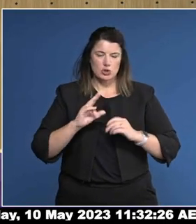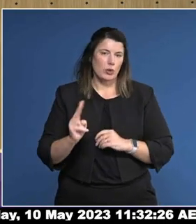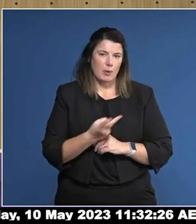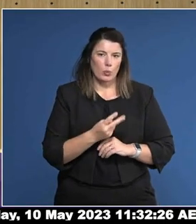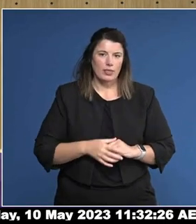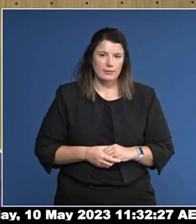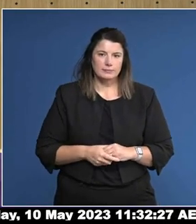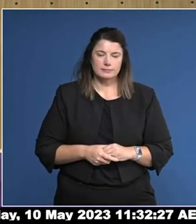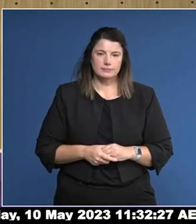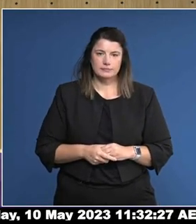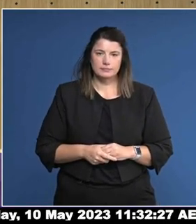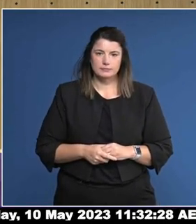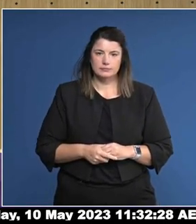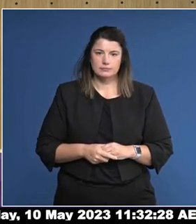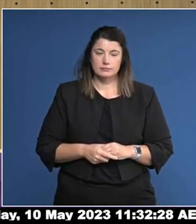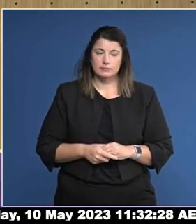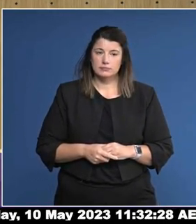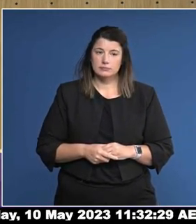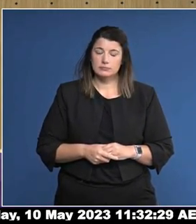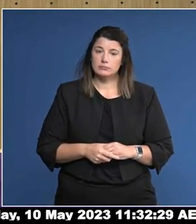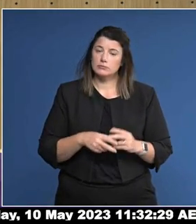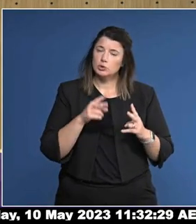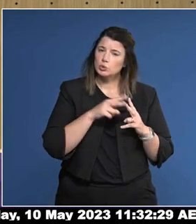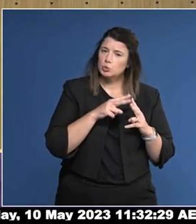You also would agree that the two boys spent most of their time in a